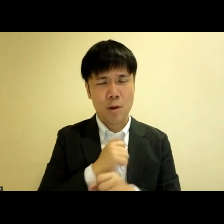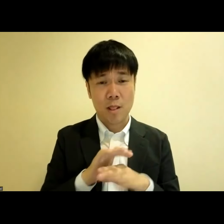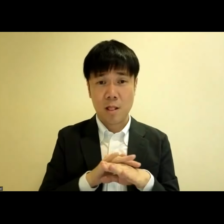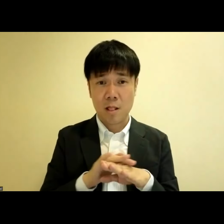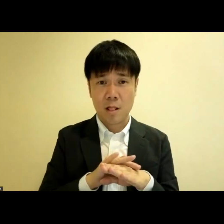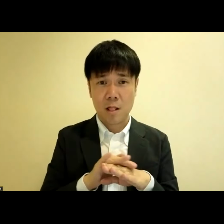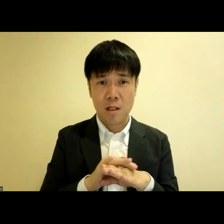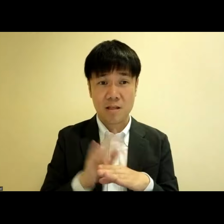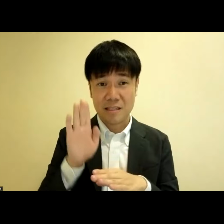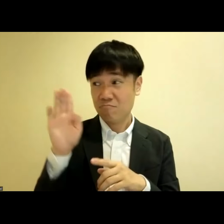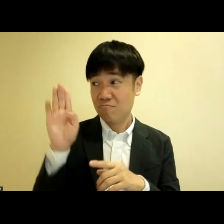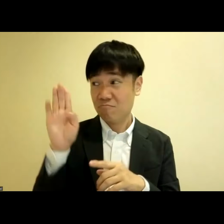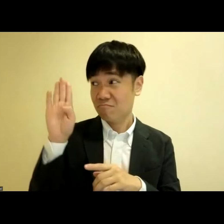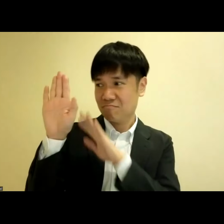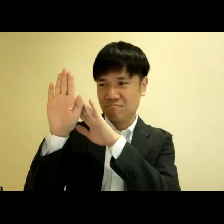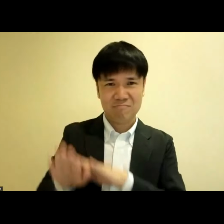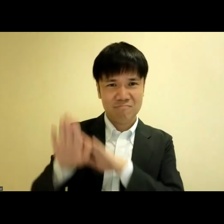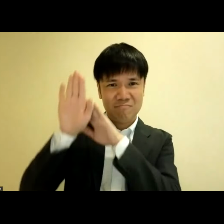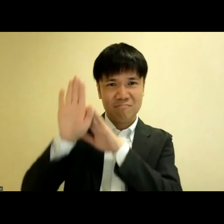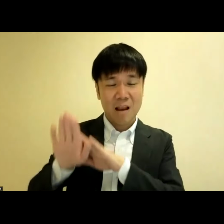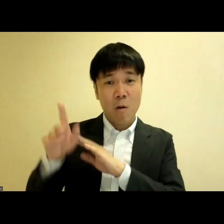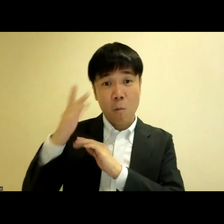We are going to run over time.